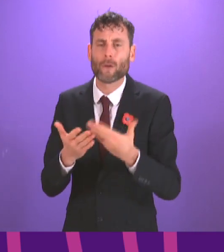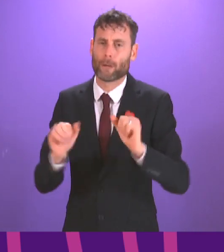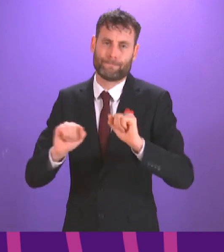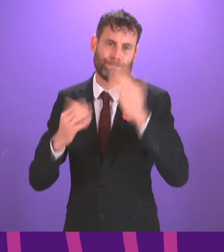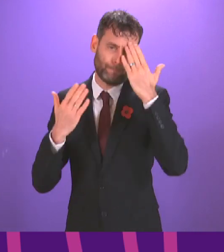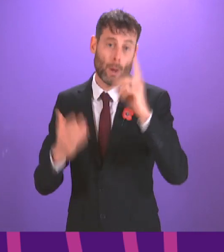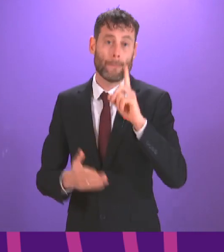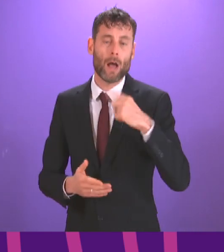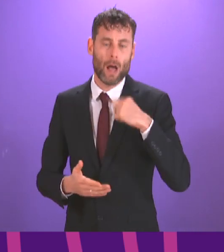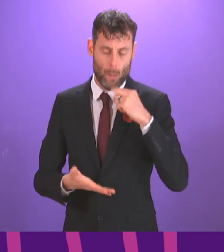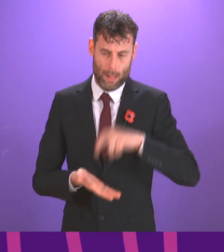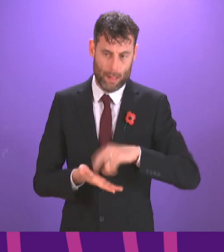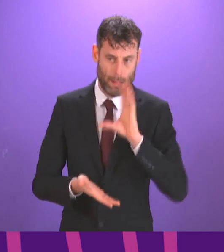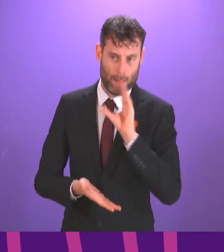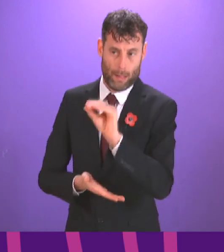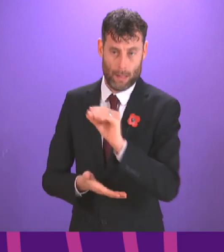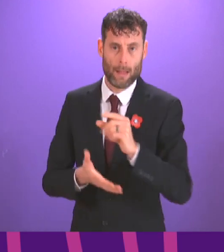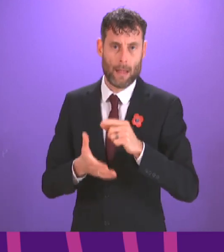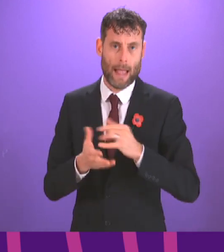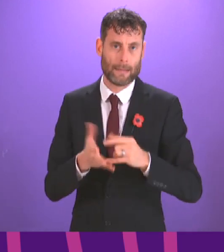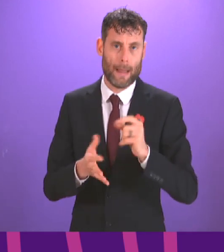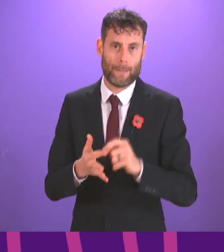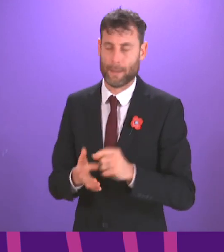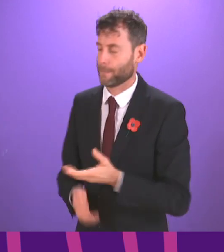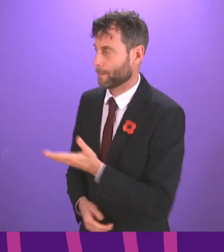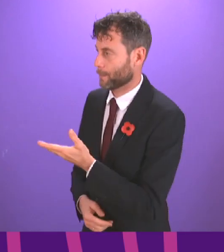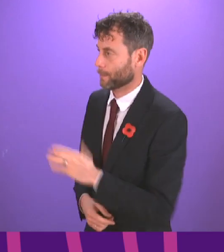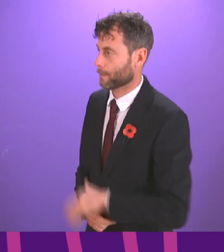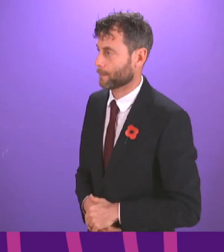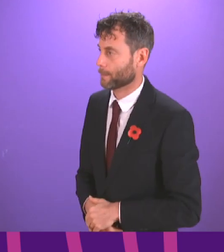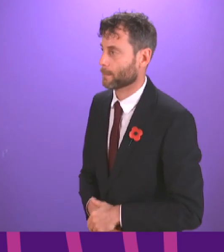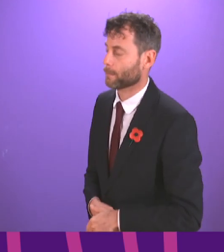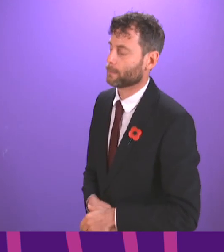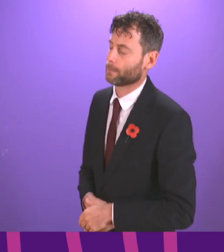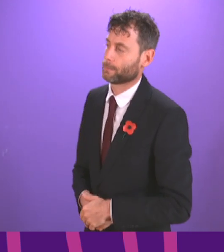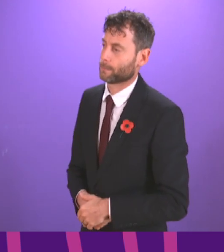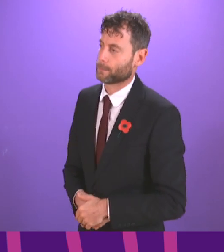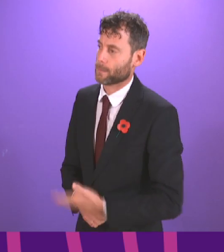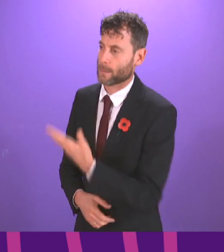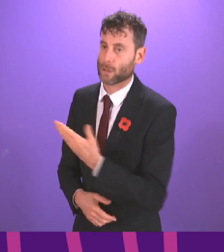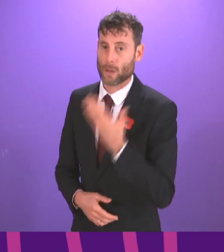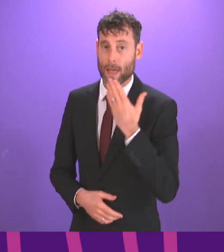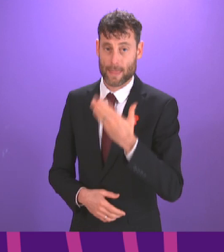to come back to Ross Greer with the detail as soon as possible. Covid-19 Restrictions (Islands) Liam McArthur (Orkney Islands) (LD):